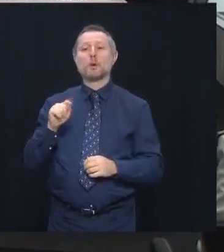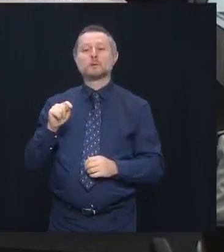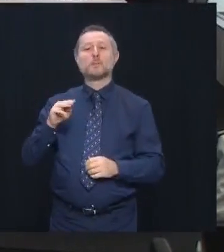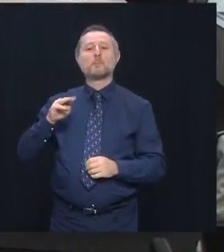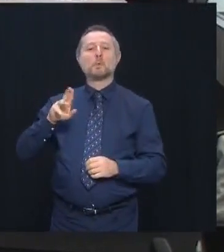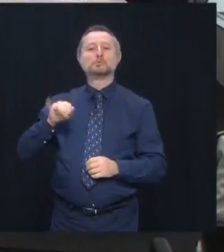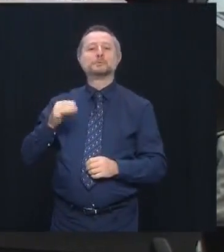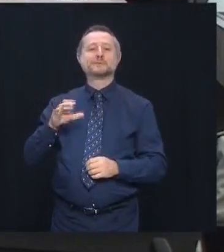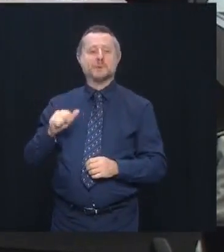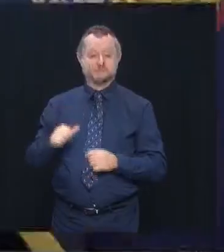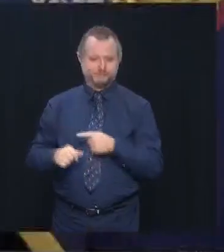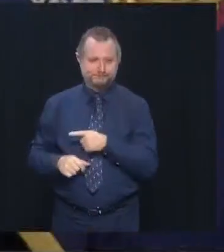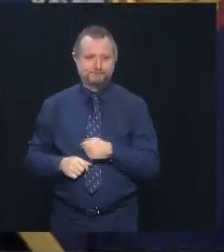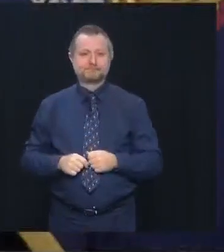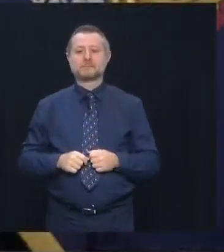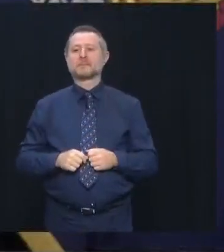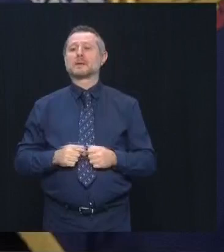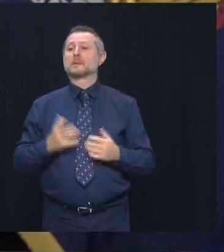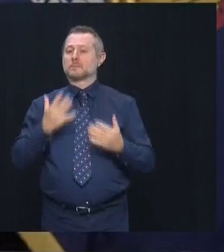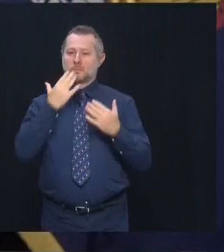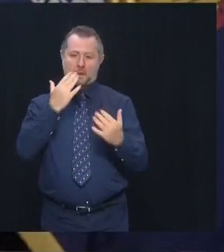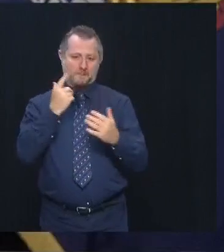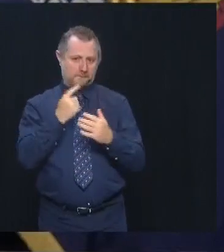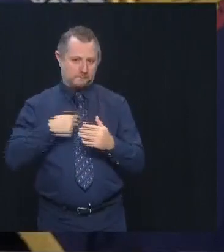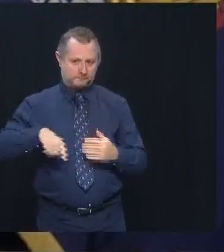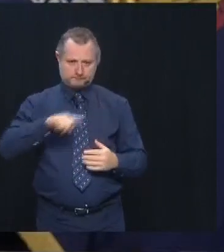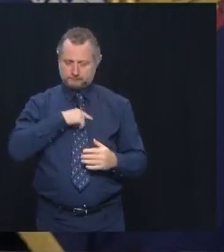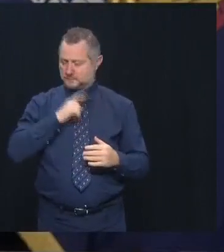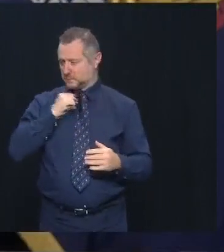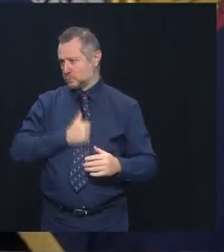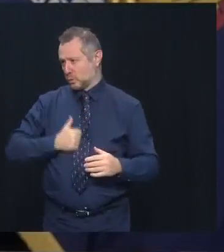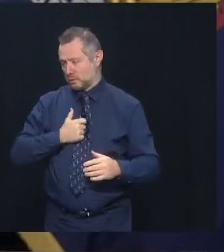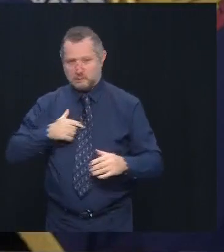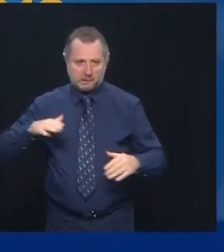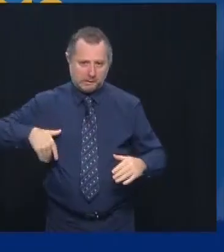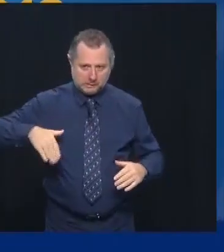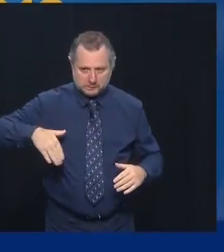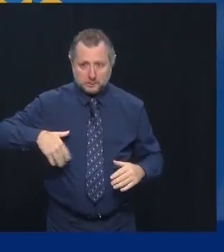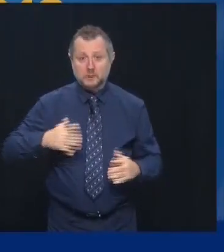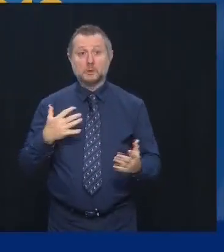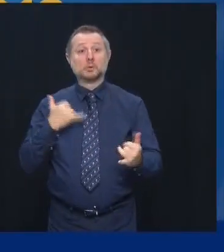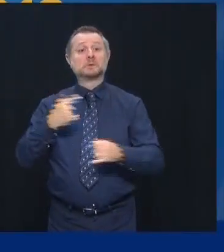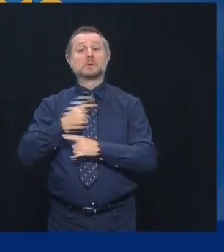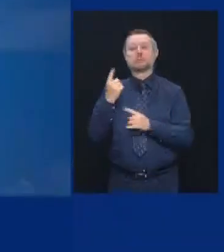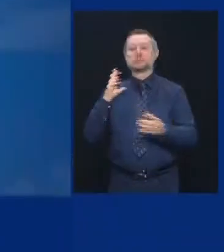HEALTH COMMISSIONER EXTRAORDINAIRE. TO HIS LEFT, THE SMILING AND